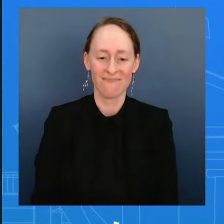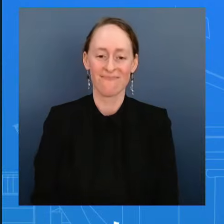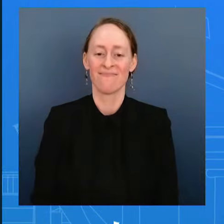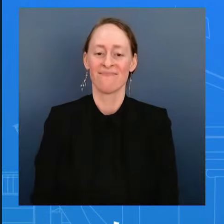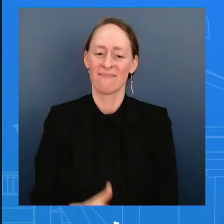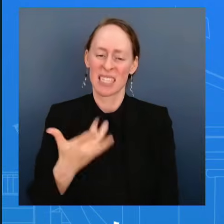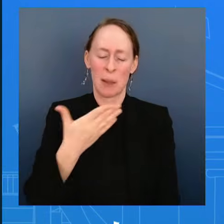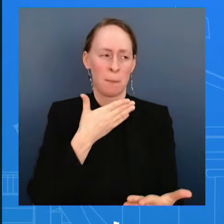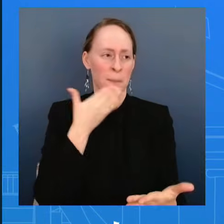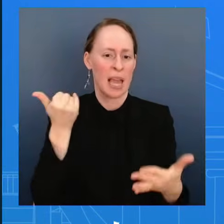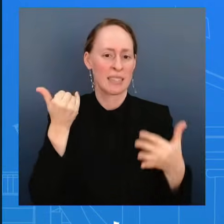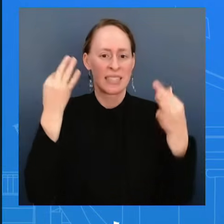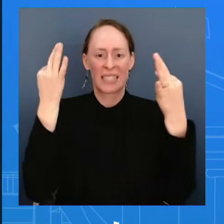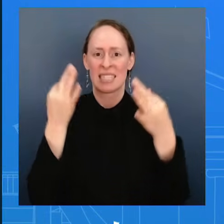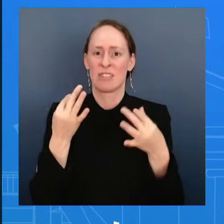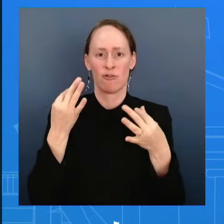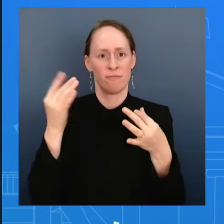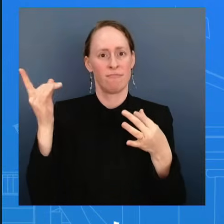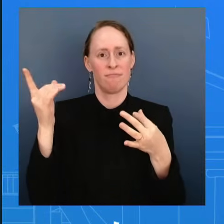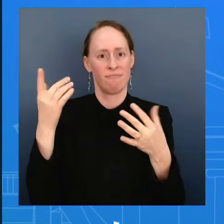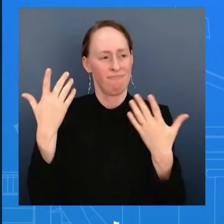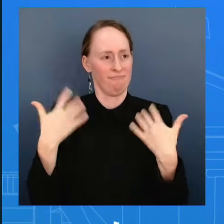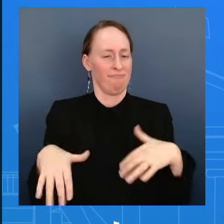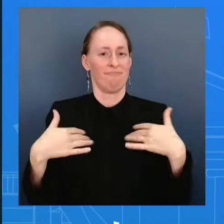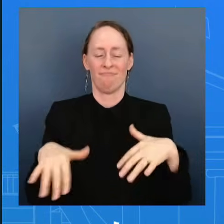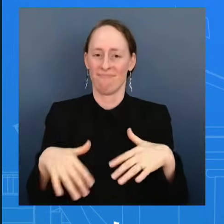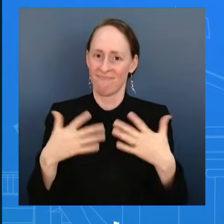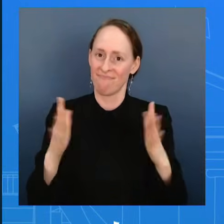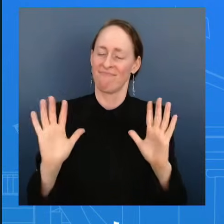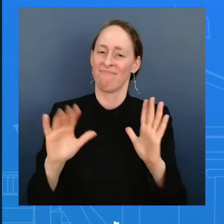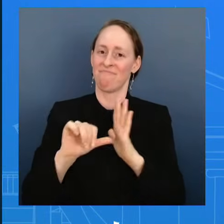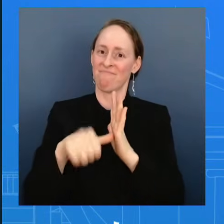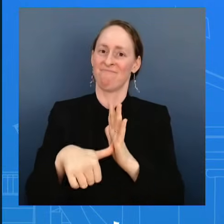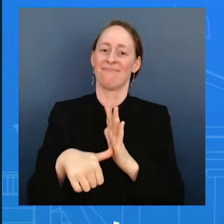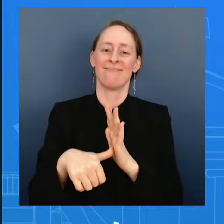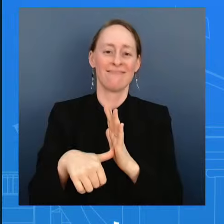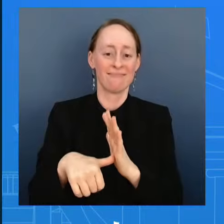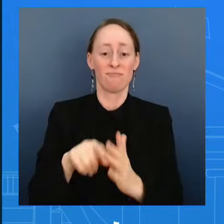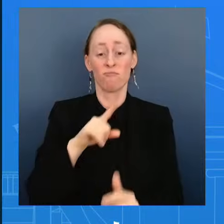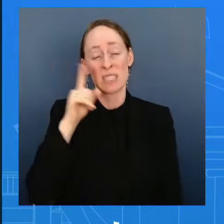what we're seeing is the steady -- is the steady and stable growth we've called for. That's what we're seeing --